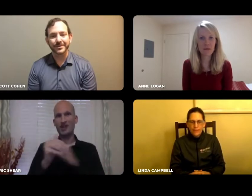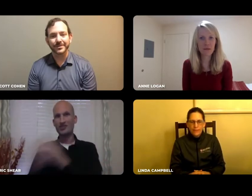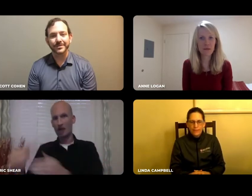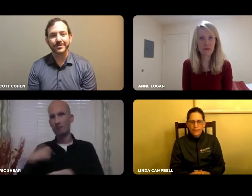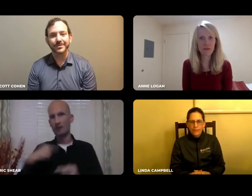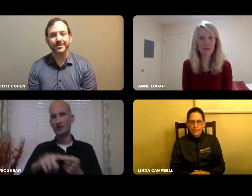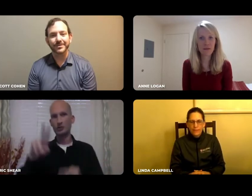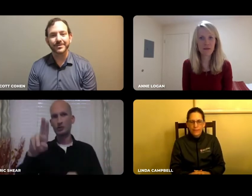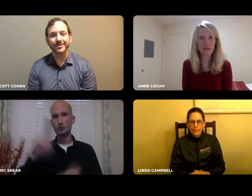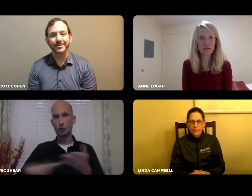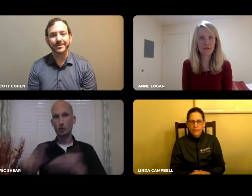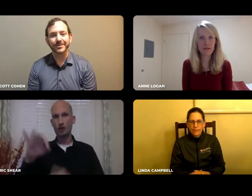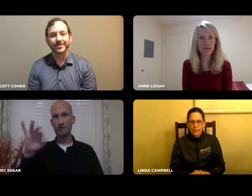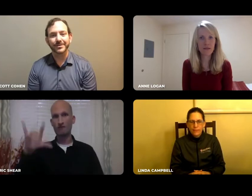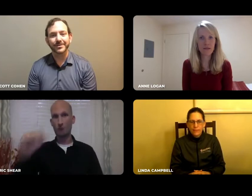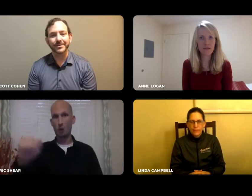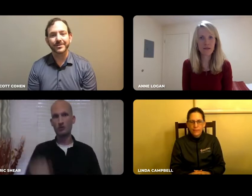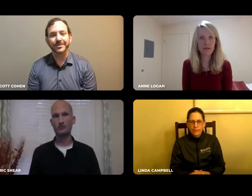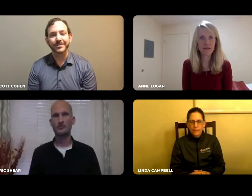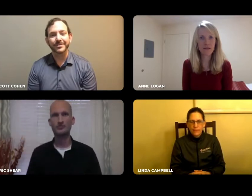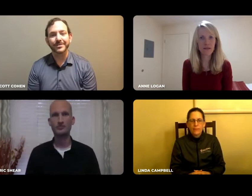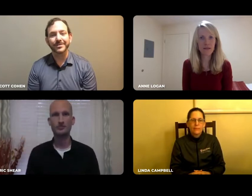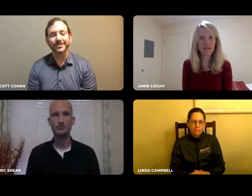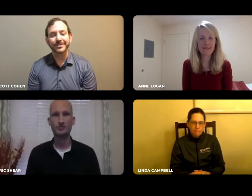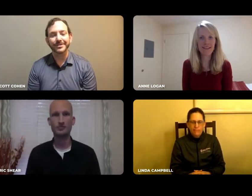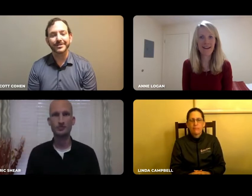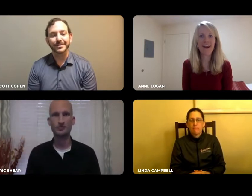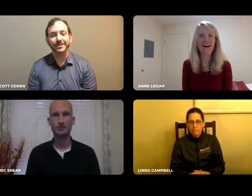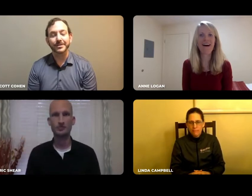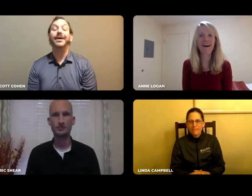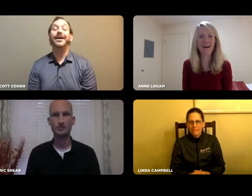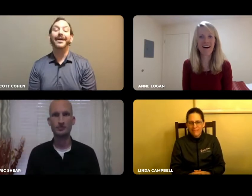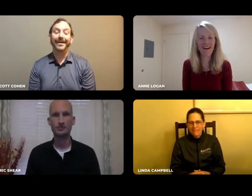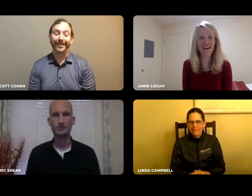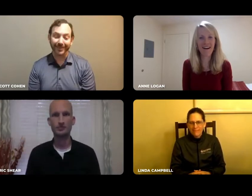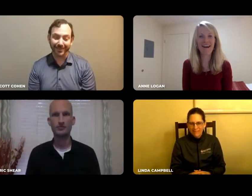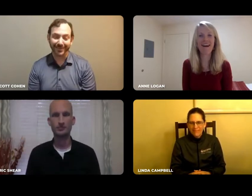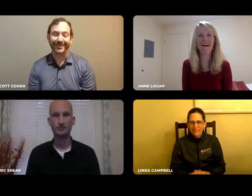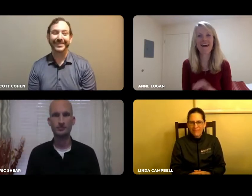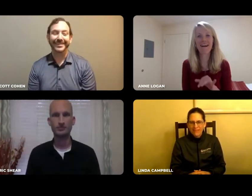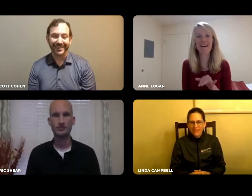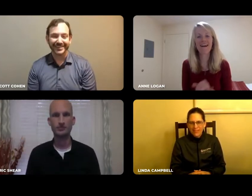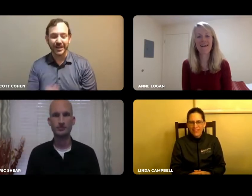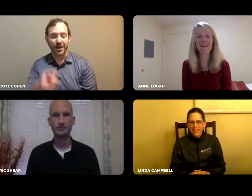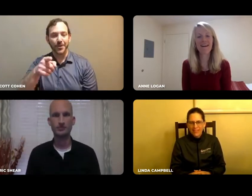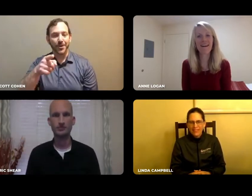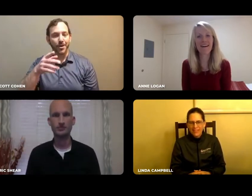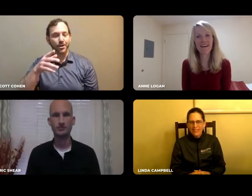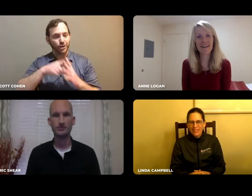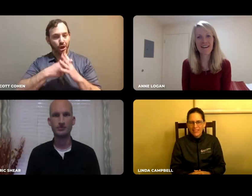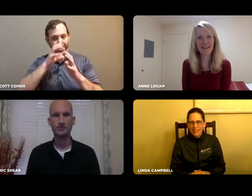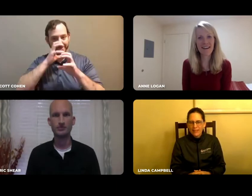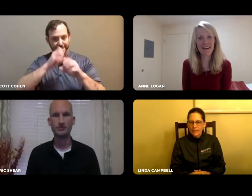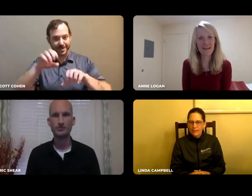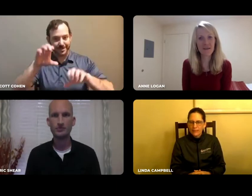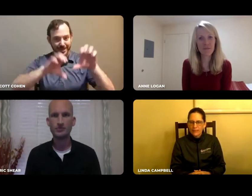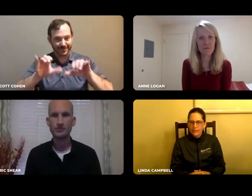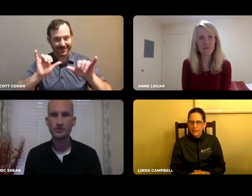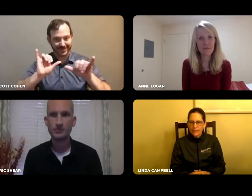That led me to the University of Florida. Okay. So you got interested in the field